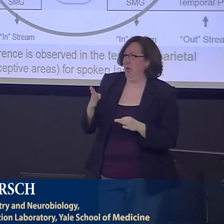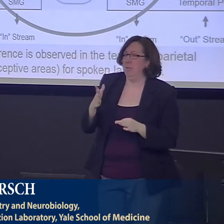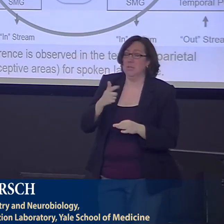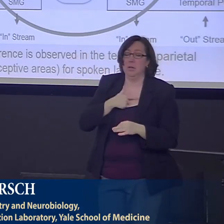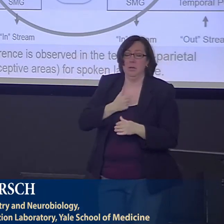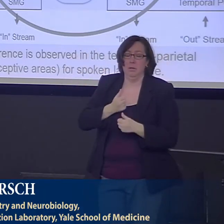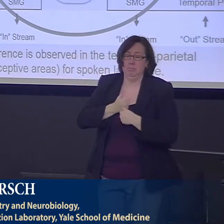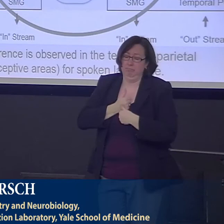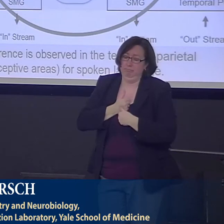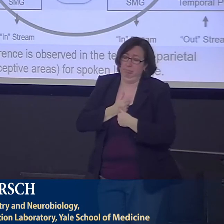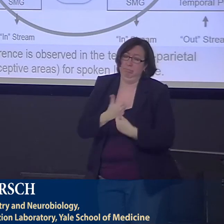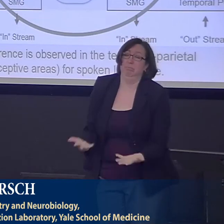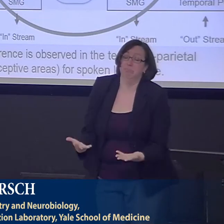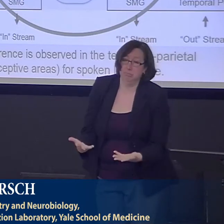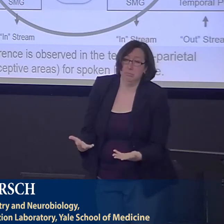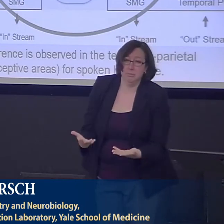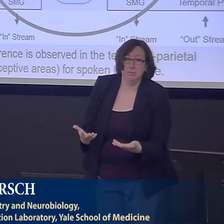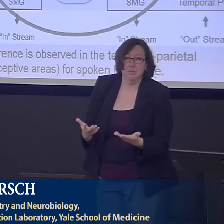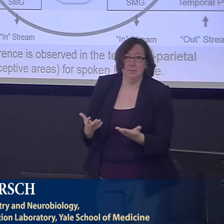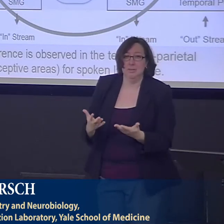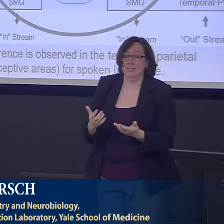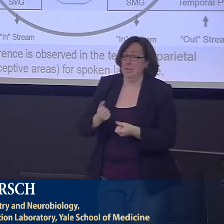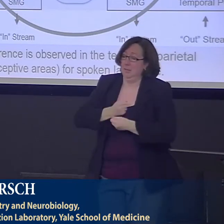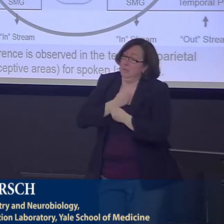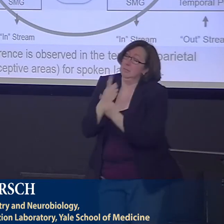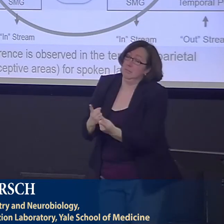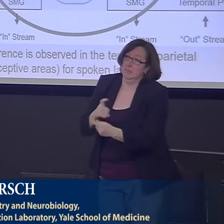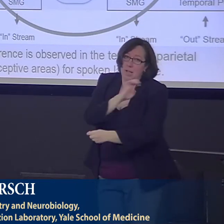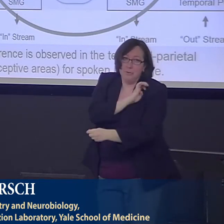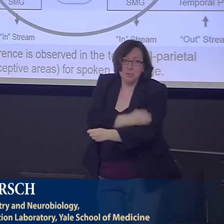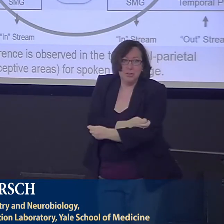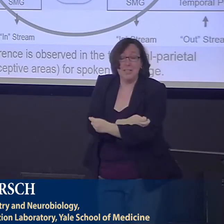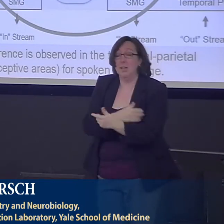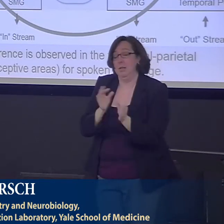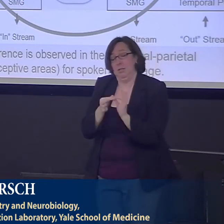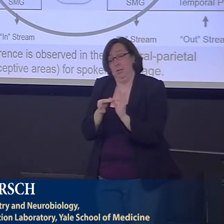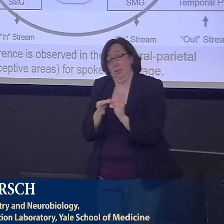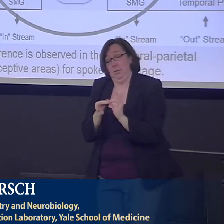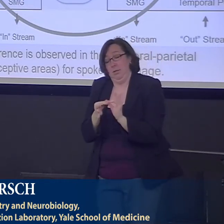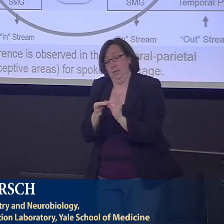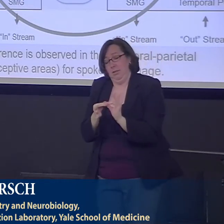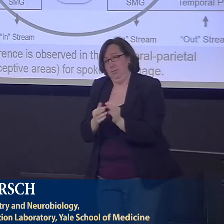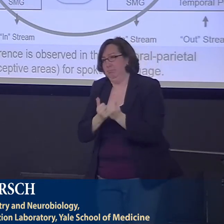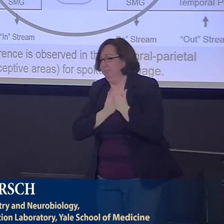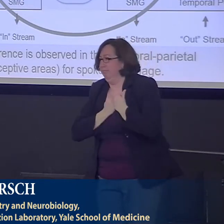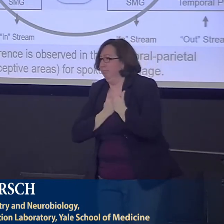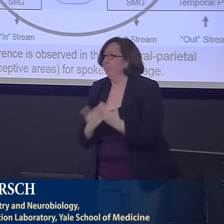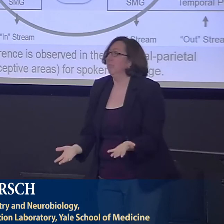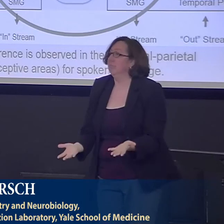and how exhausted they were at the end of an interpretation session